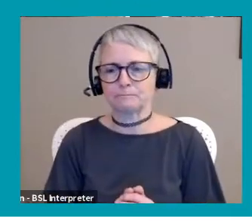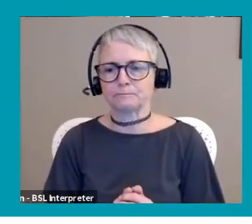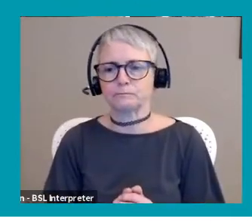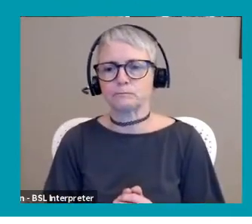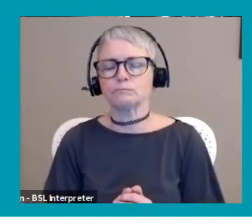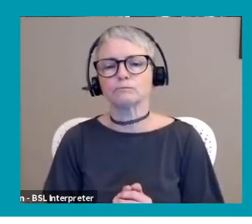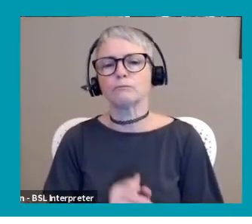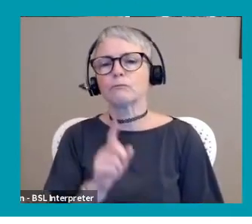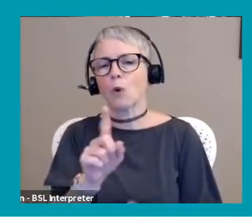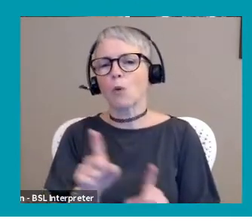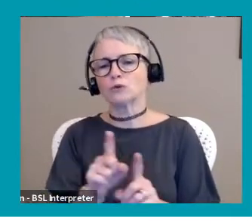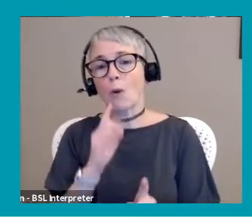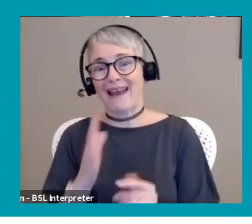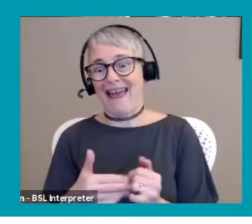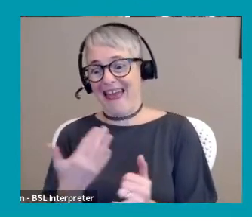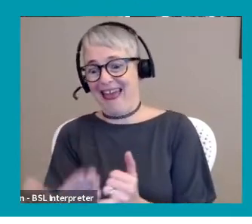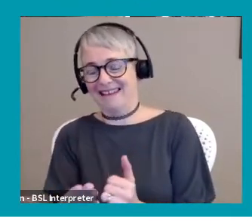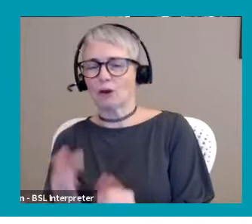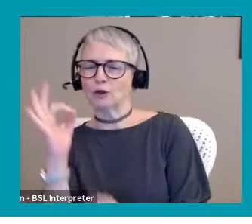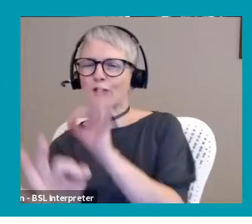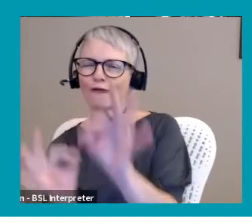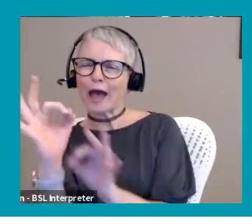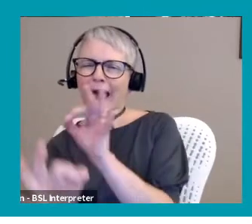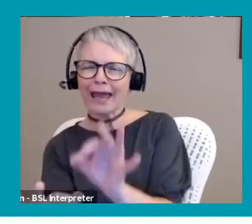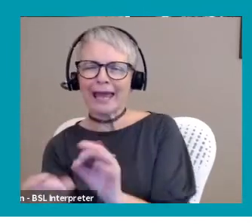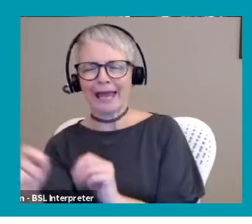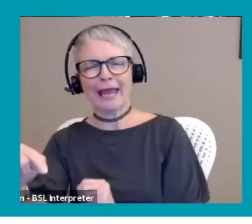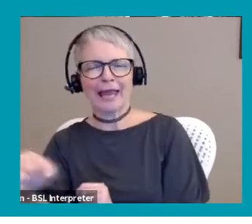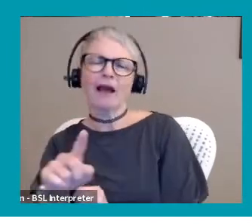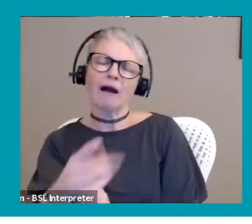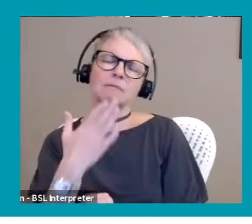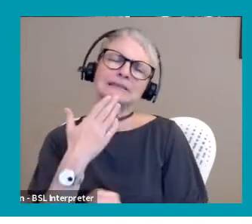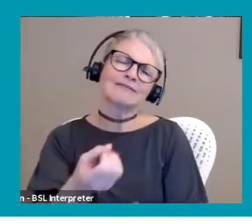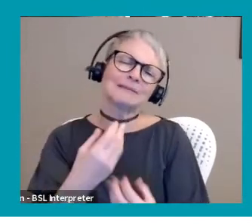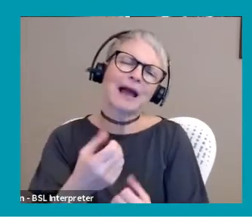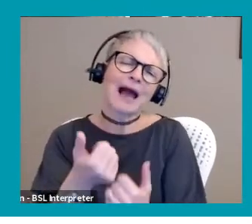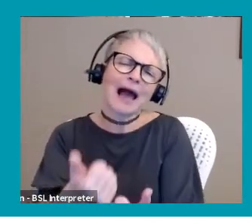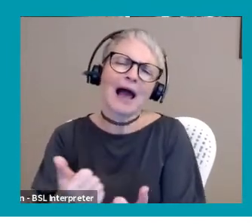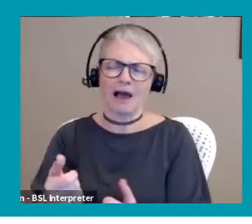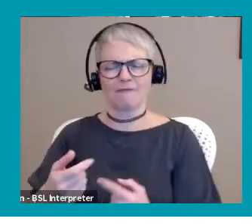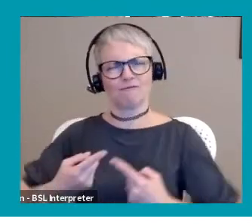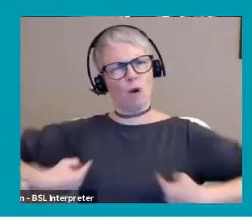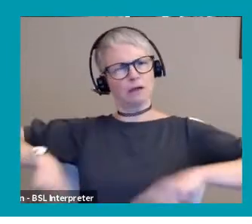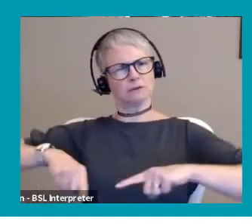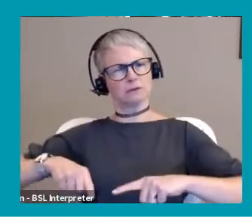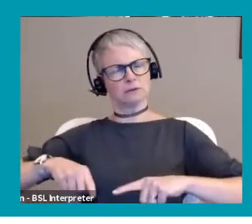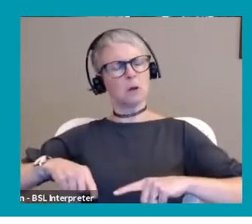survey at the end of the session and we do want your feedback, it's important to us to know we're hitting mark.